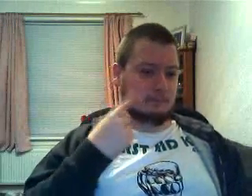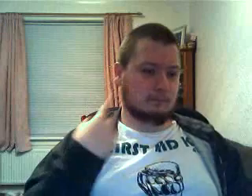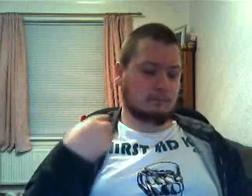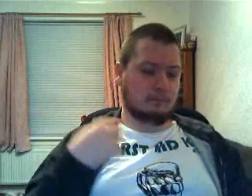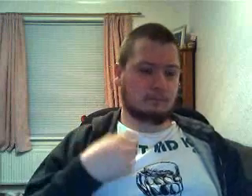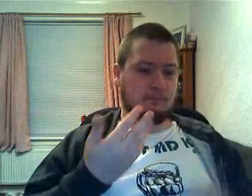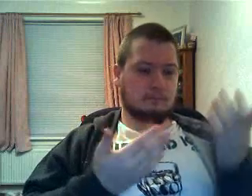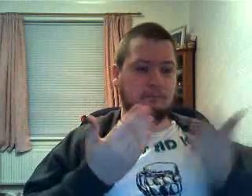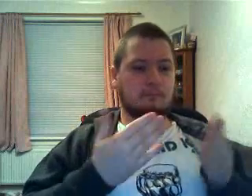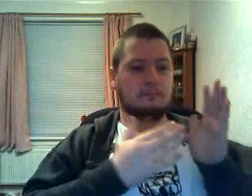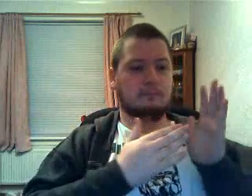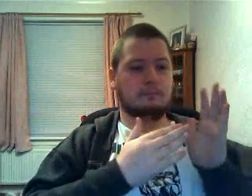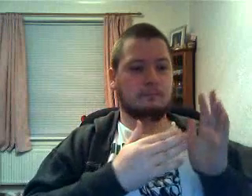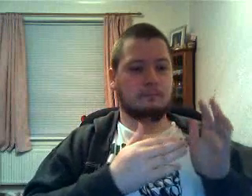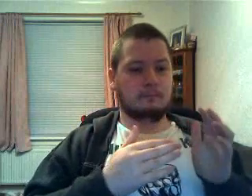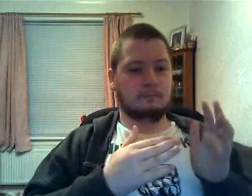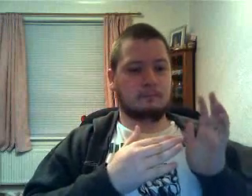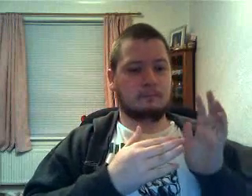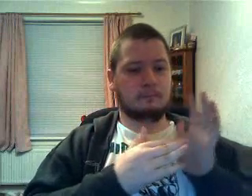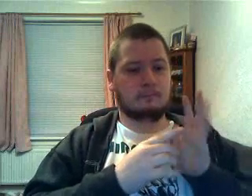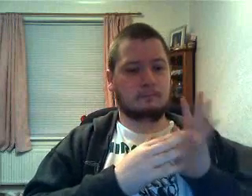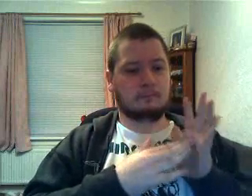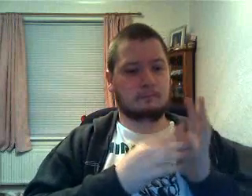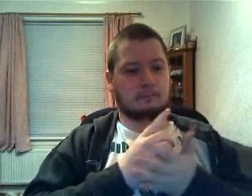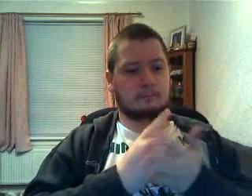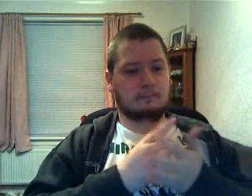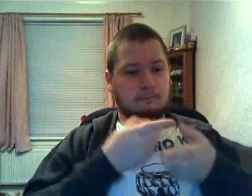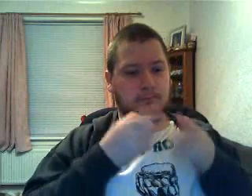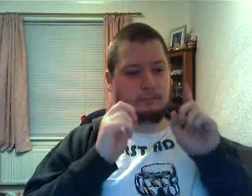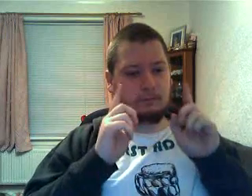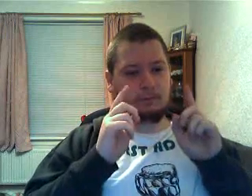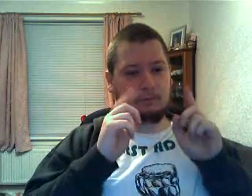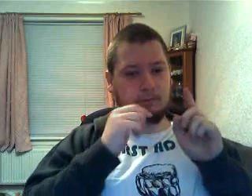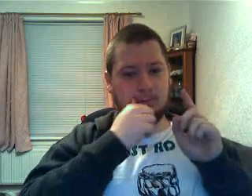yesterday I discussed with mum about uni;